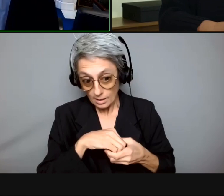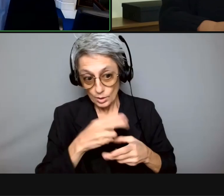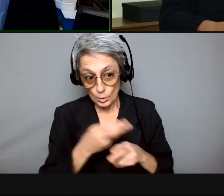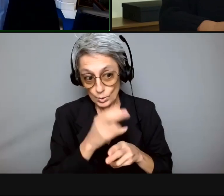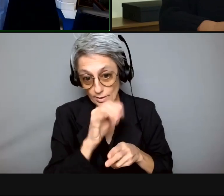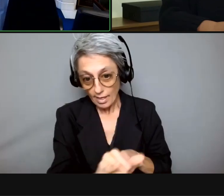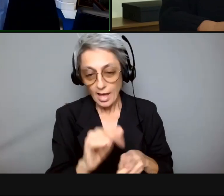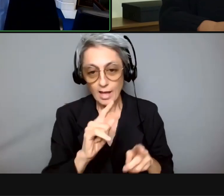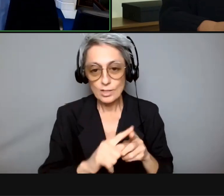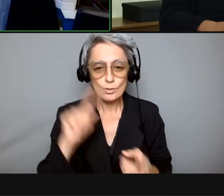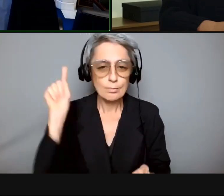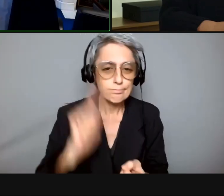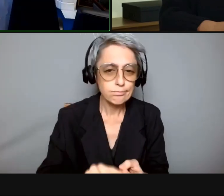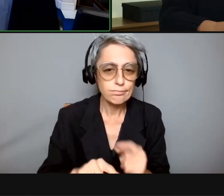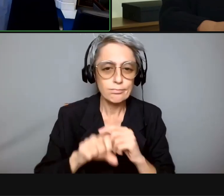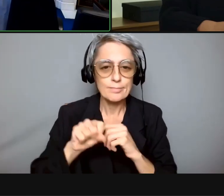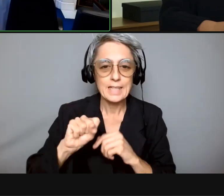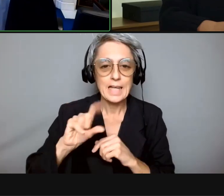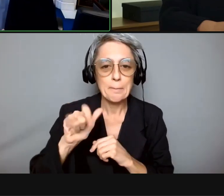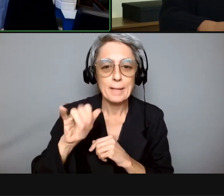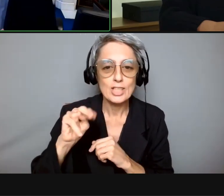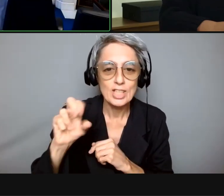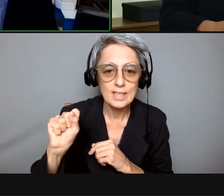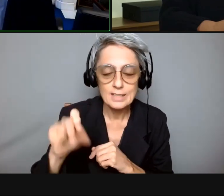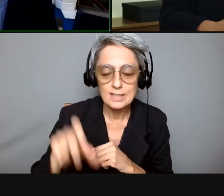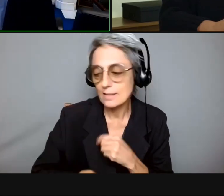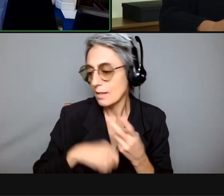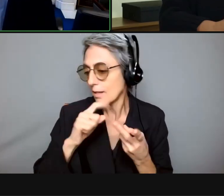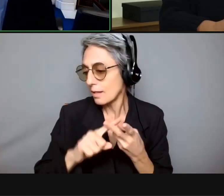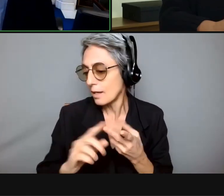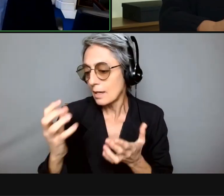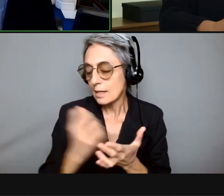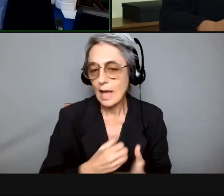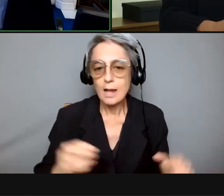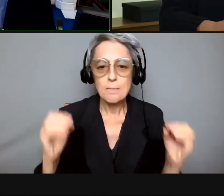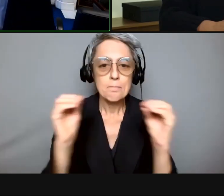to gain more and most renewable energy,